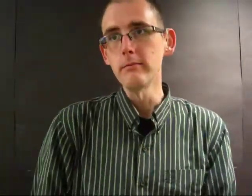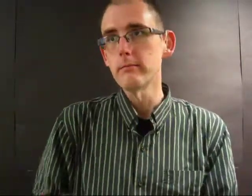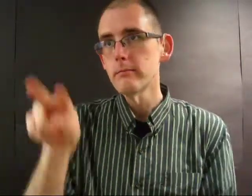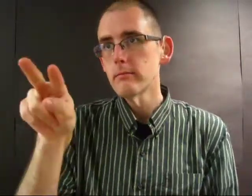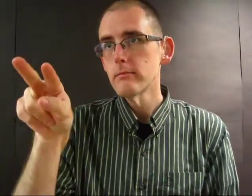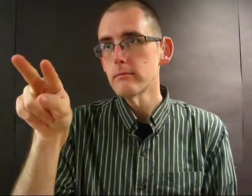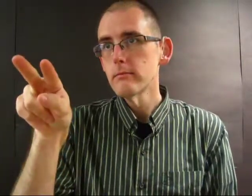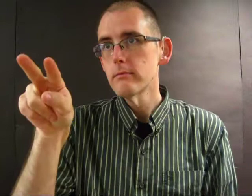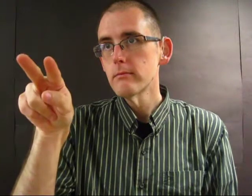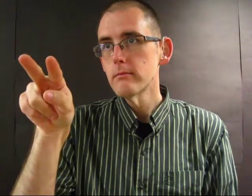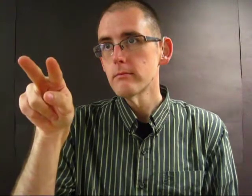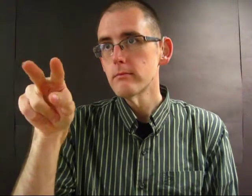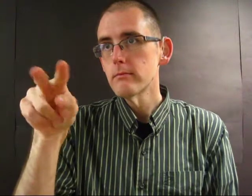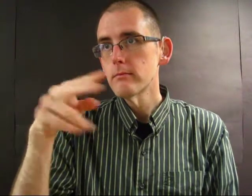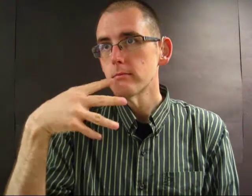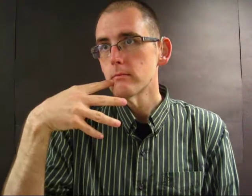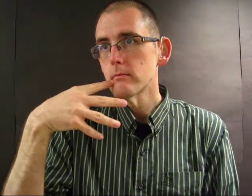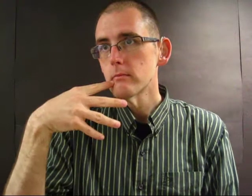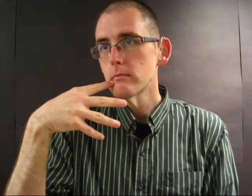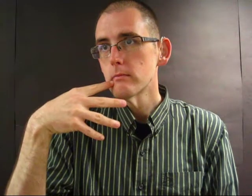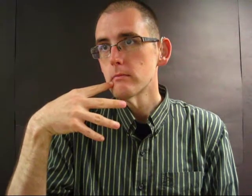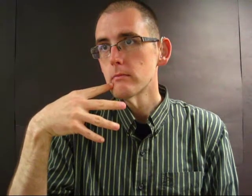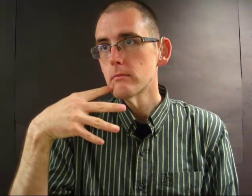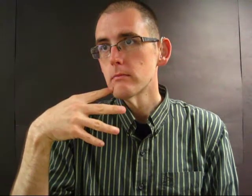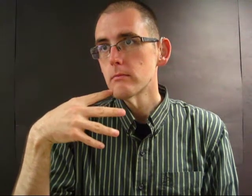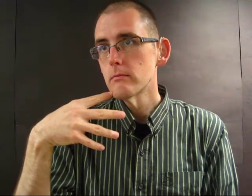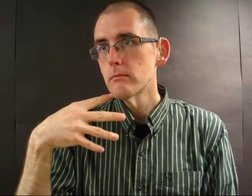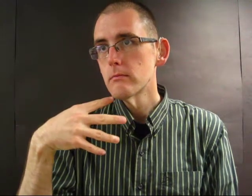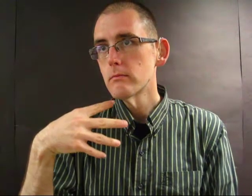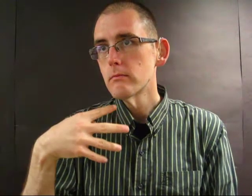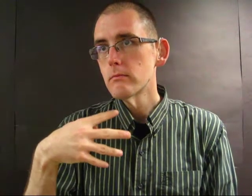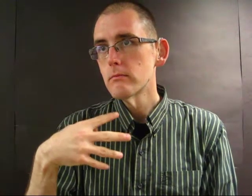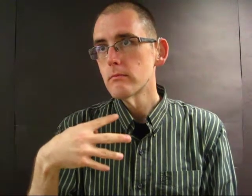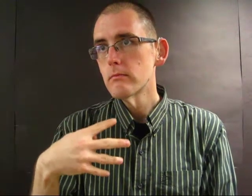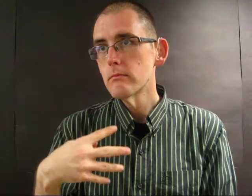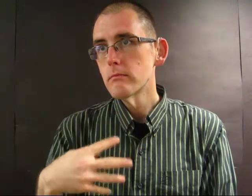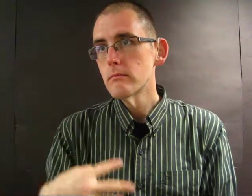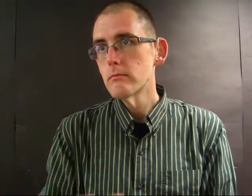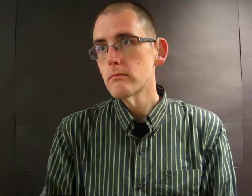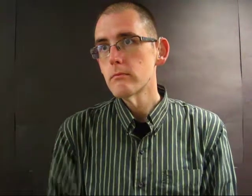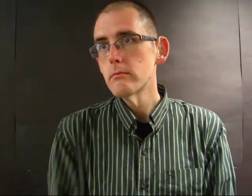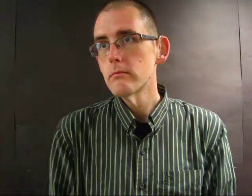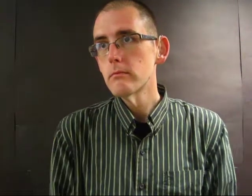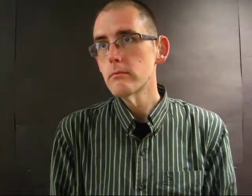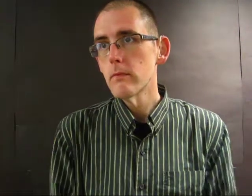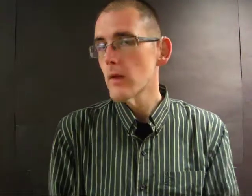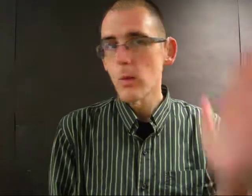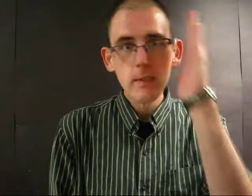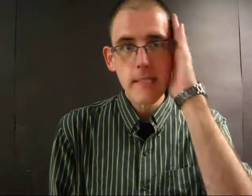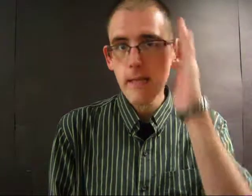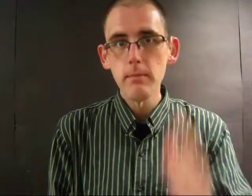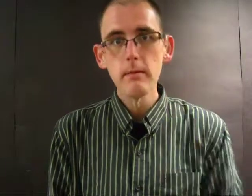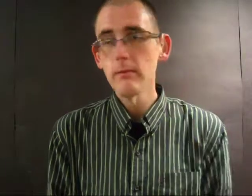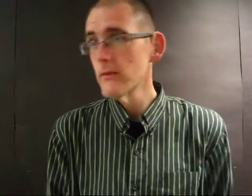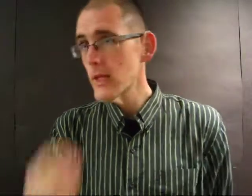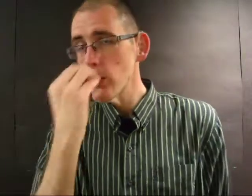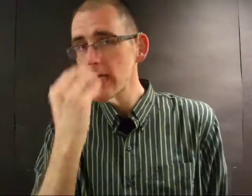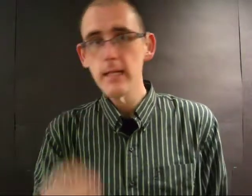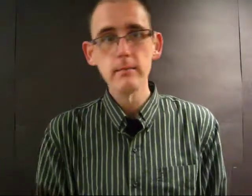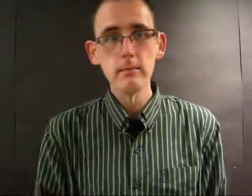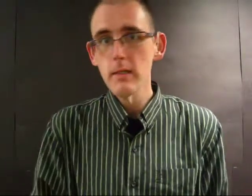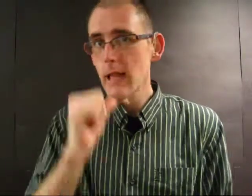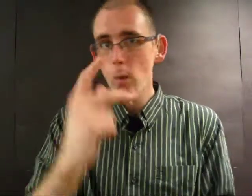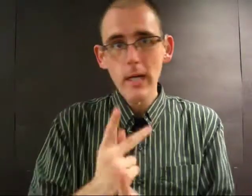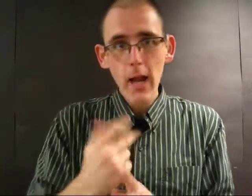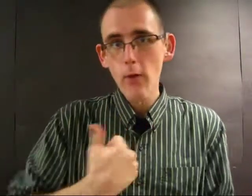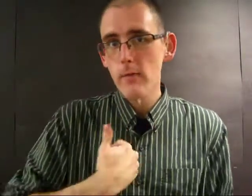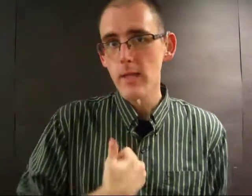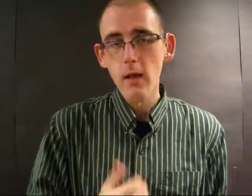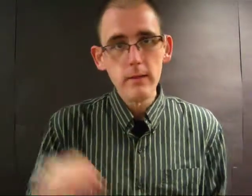It'll turn you into a drooling vegetable, no longer capable of taking care of yourself.